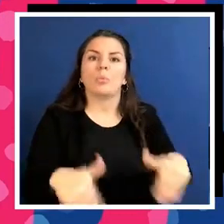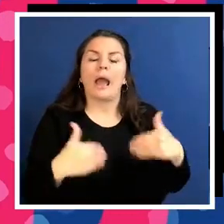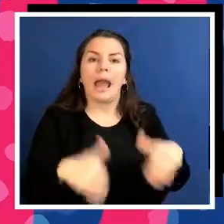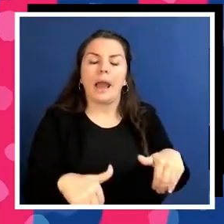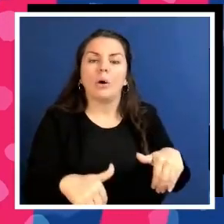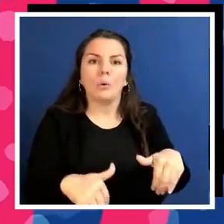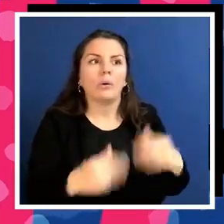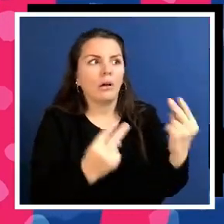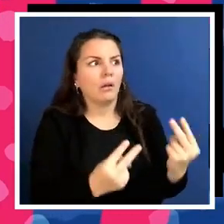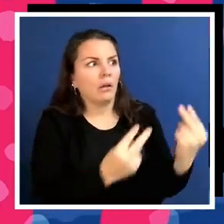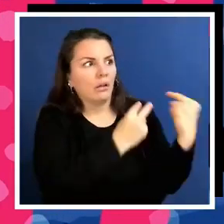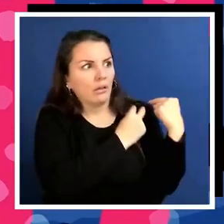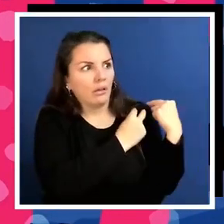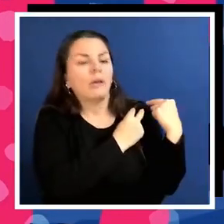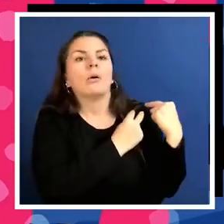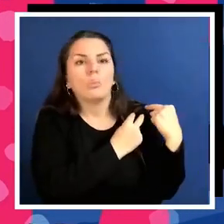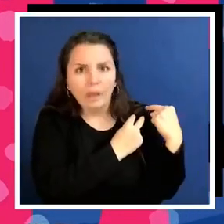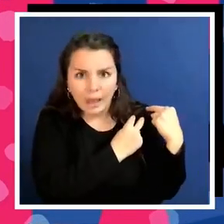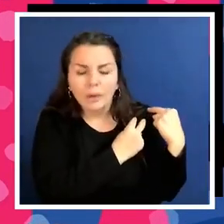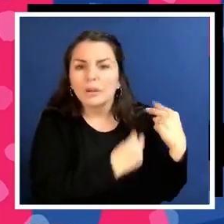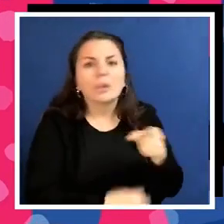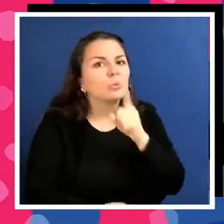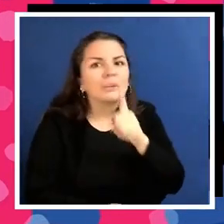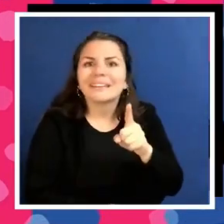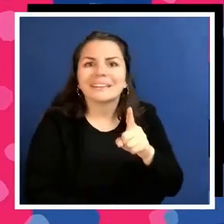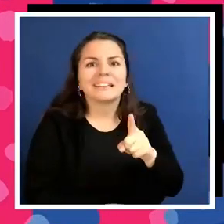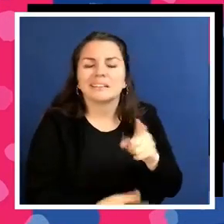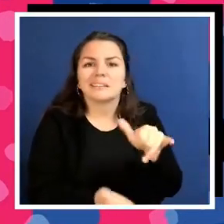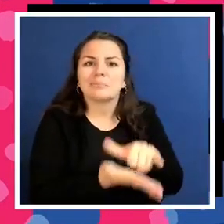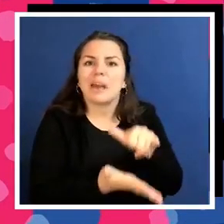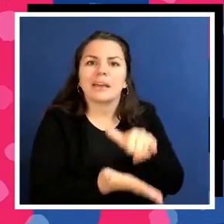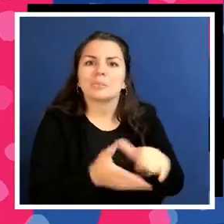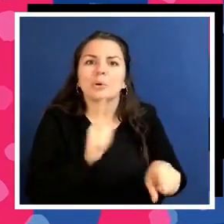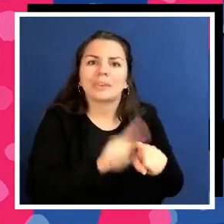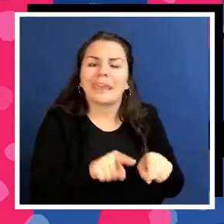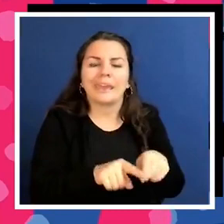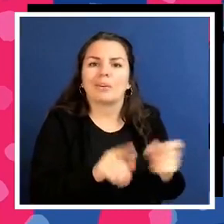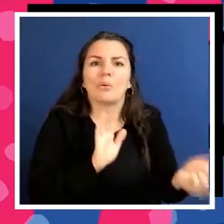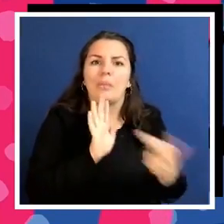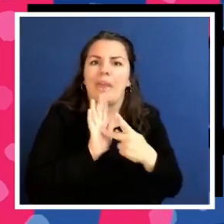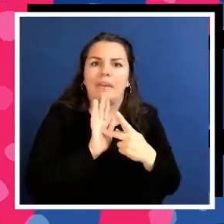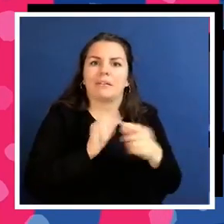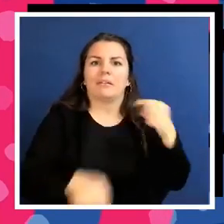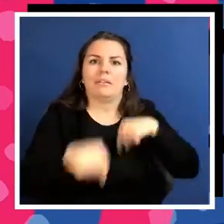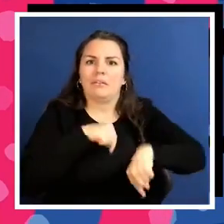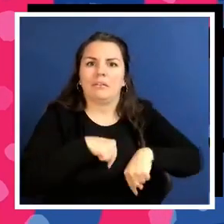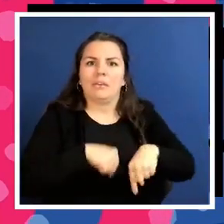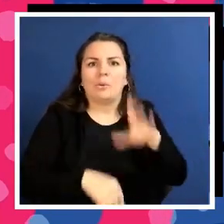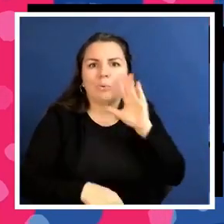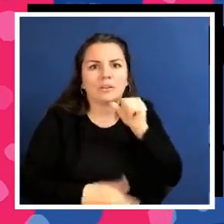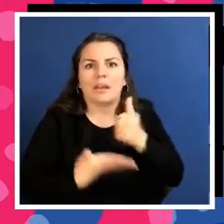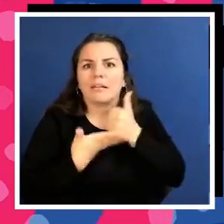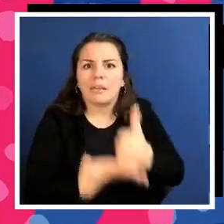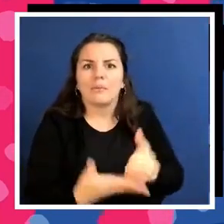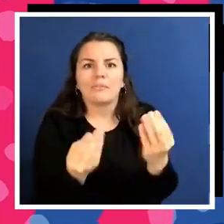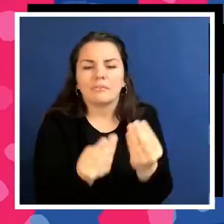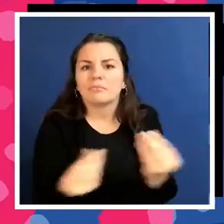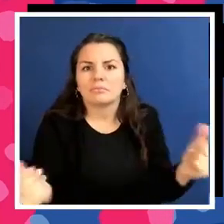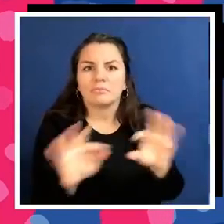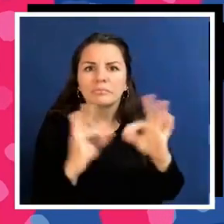WHICH OUR ECONOMY WAS DAMAGED AND WE ARE RECOGNIZING THAT